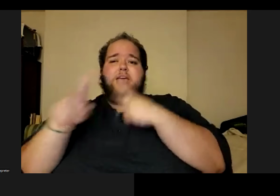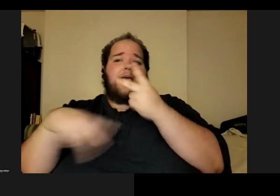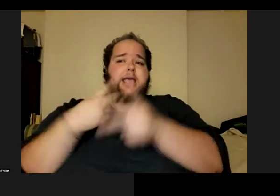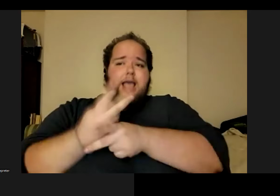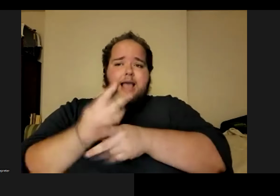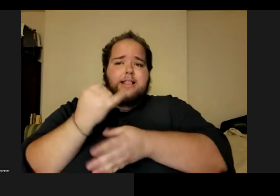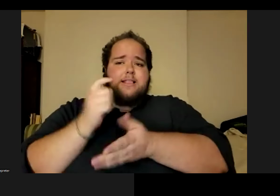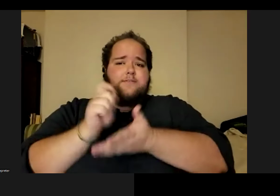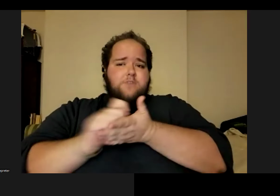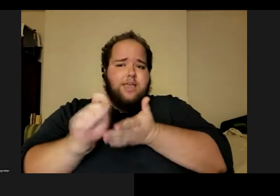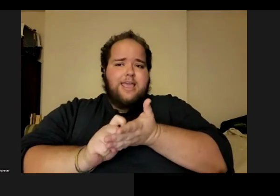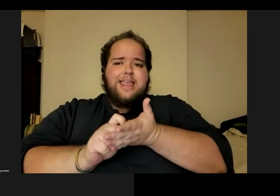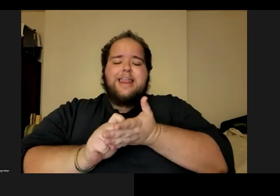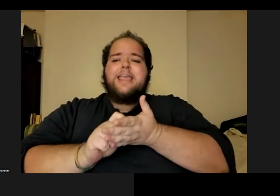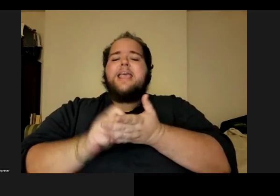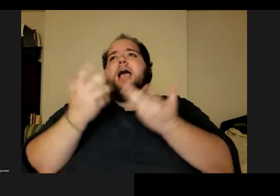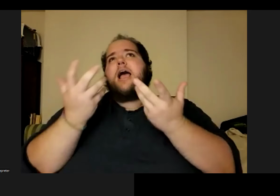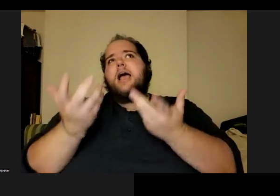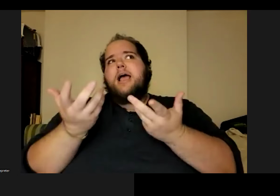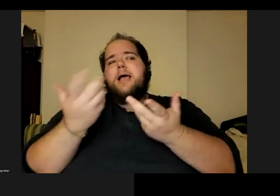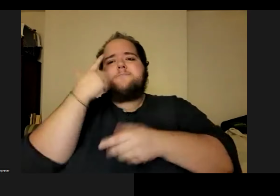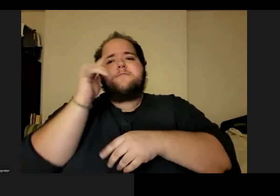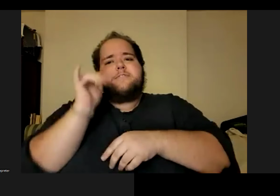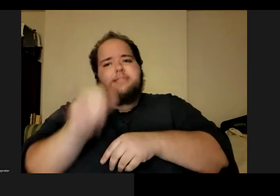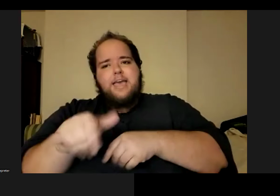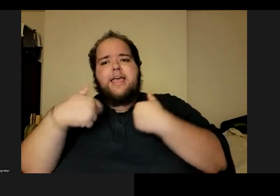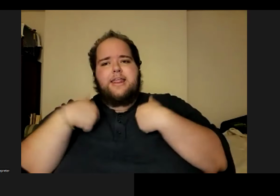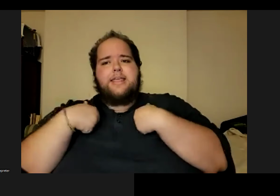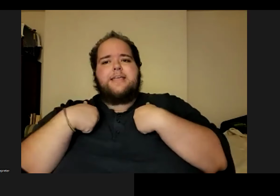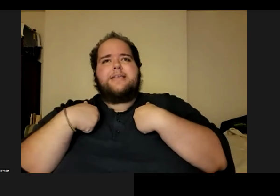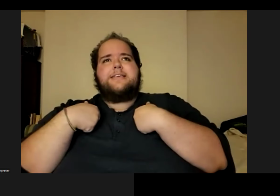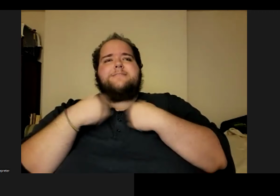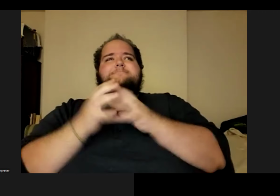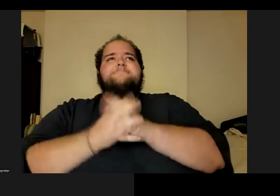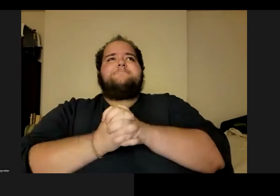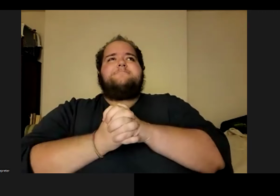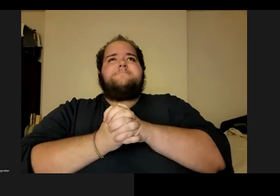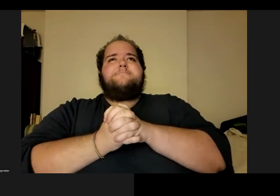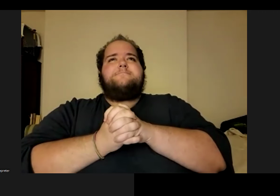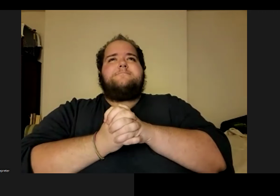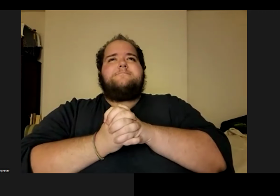So for that. I would include like…